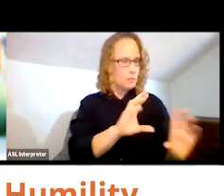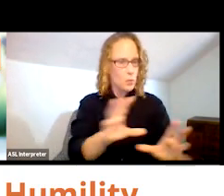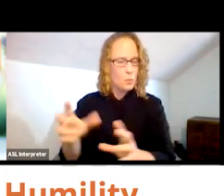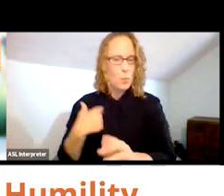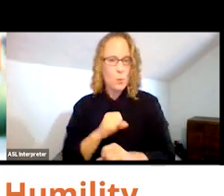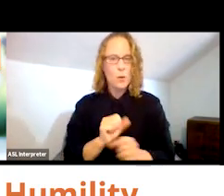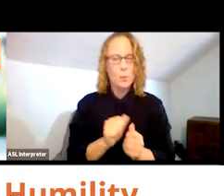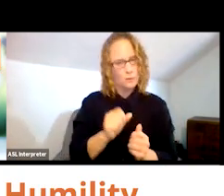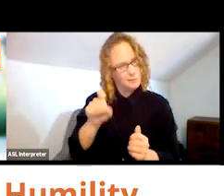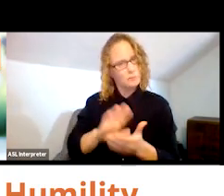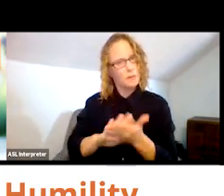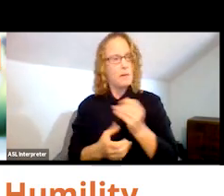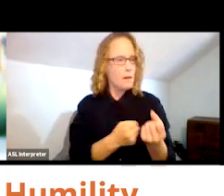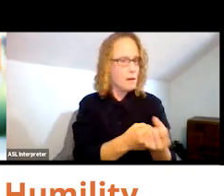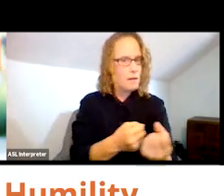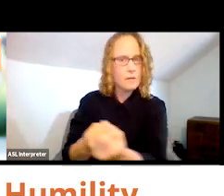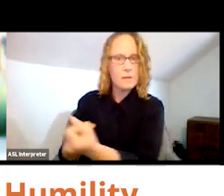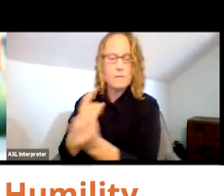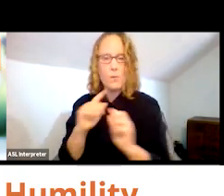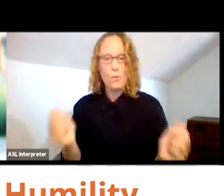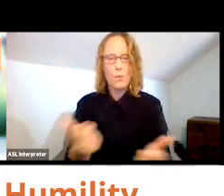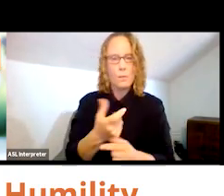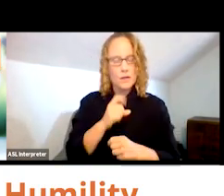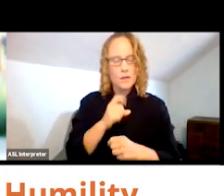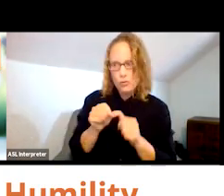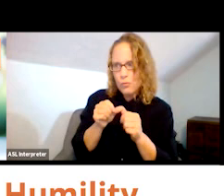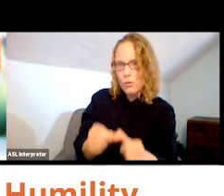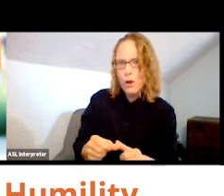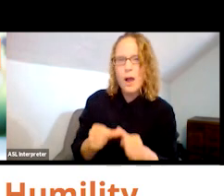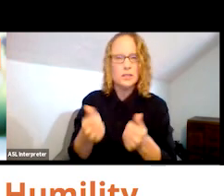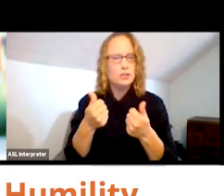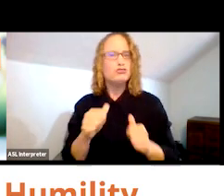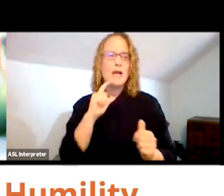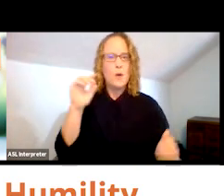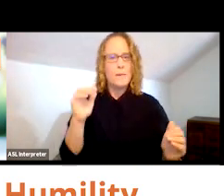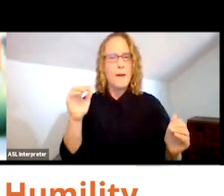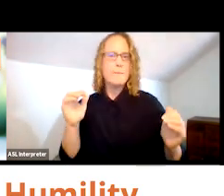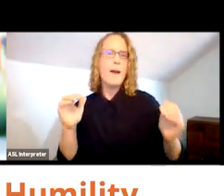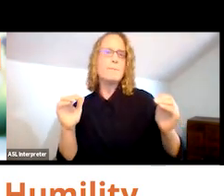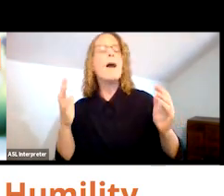And third, it asks for us to aspire to develop partnerships with the people